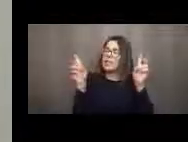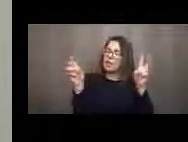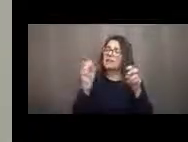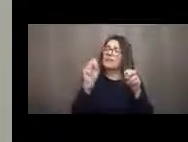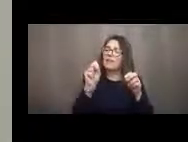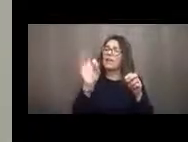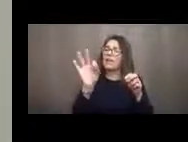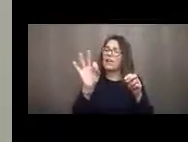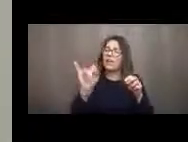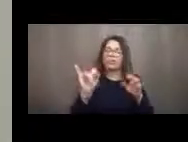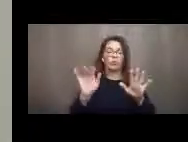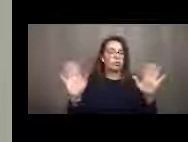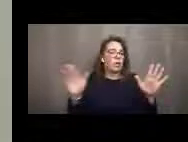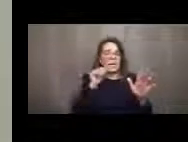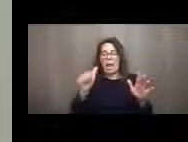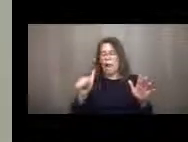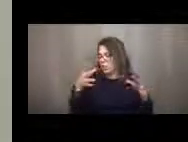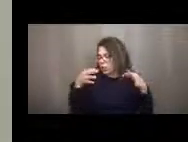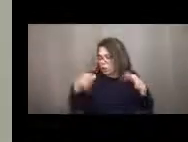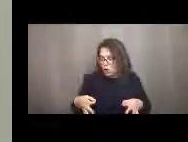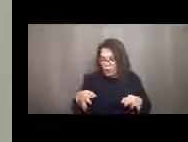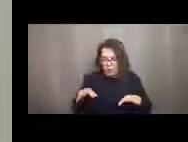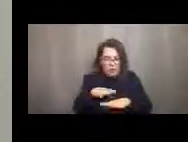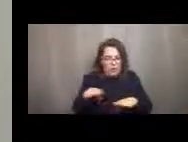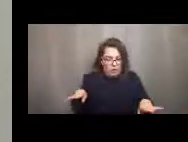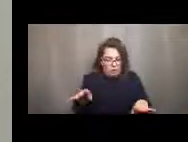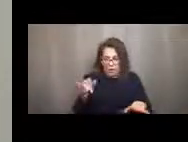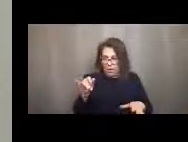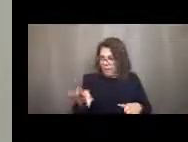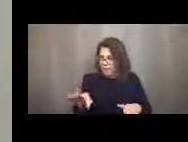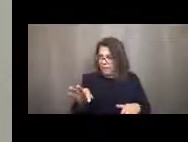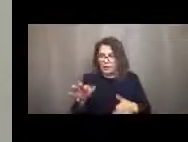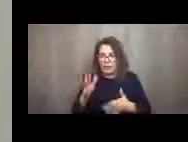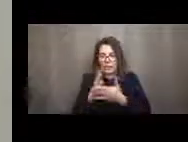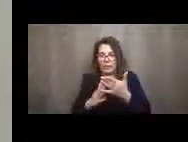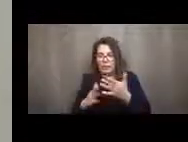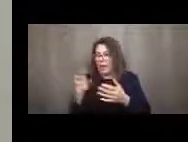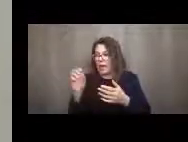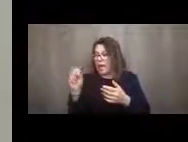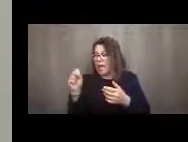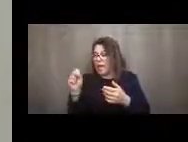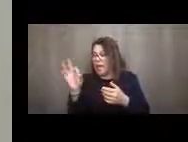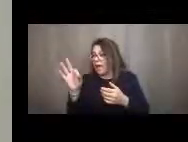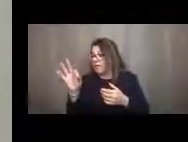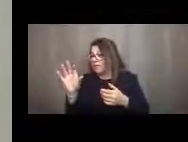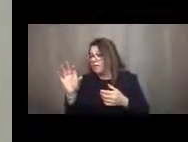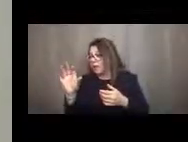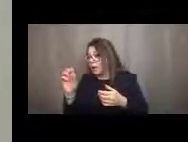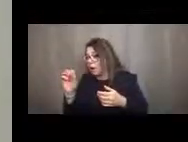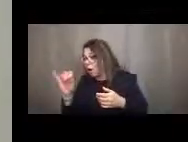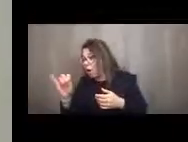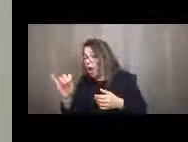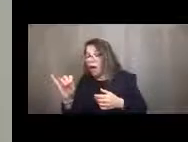I'm not making any determinations about whether or not something is an FCOI or not and whether or not then I need to disclose.